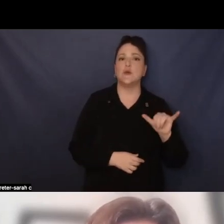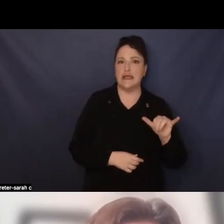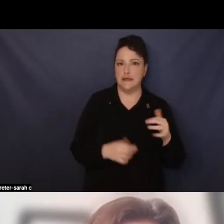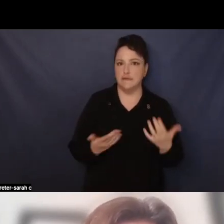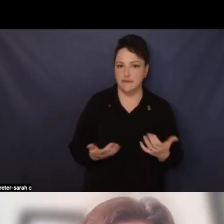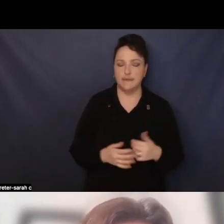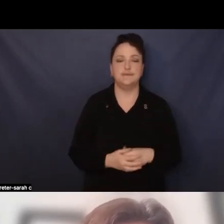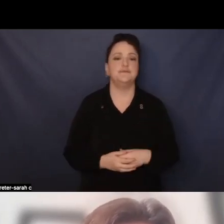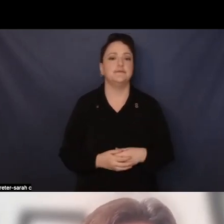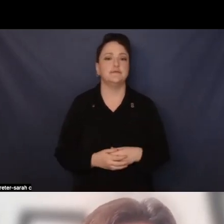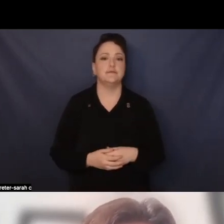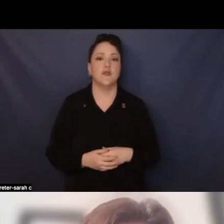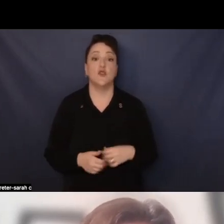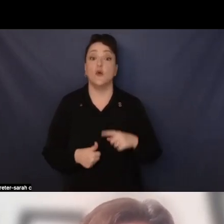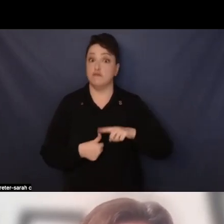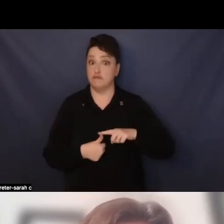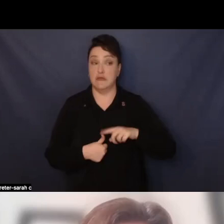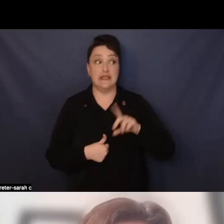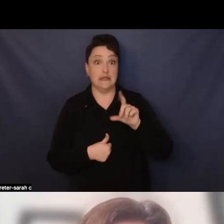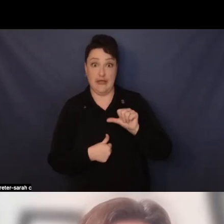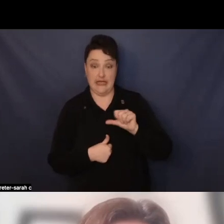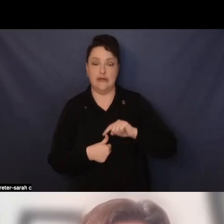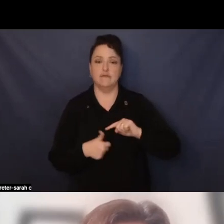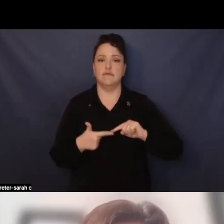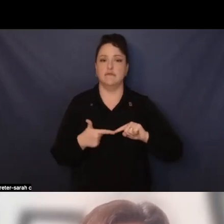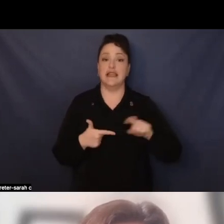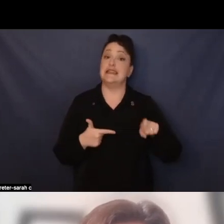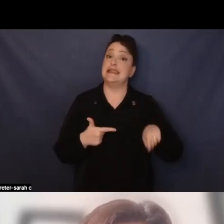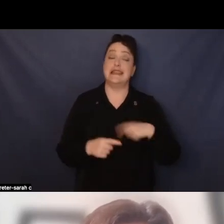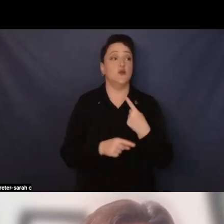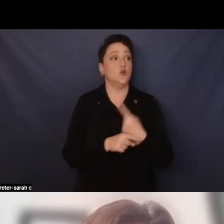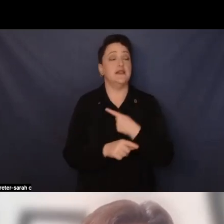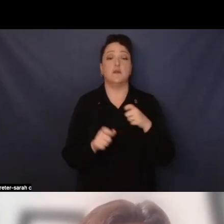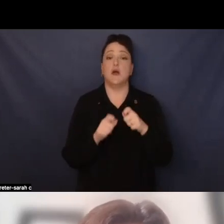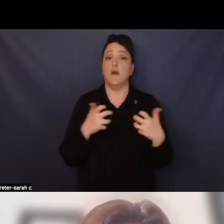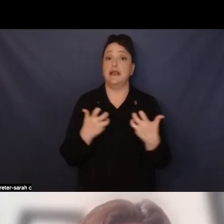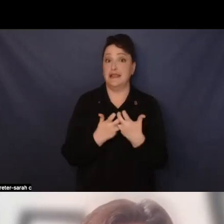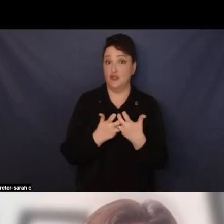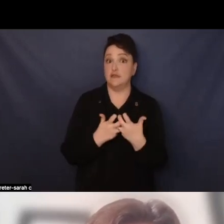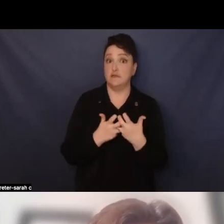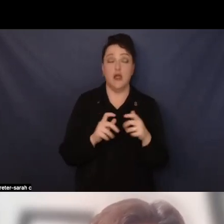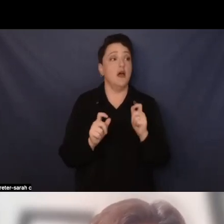is that you need reasonable accommodation, that you need reasonable modifications to mitigate the